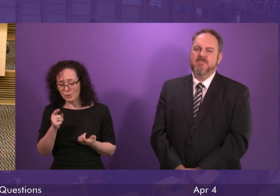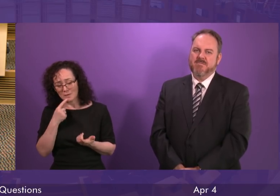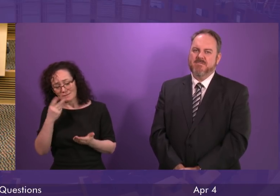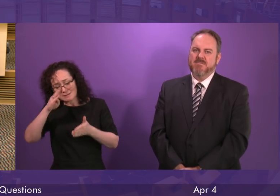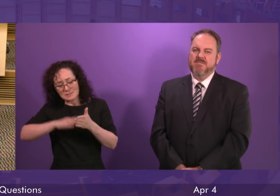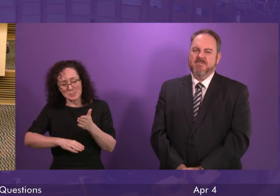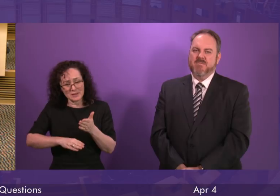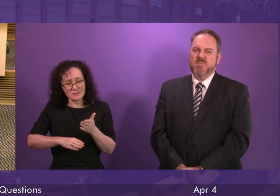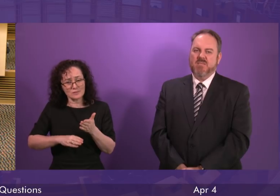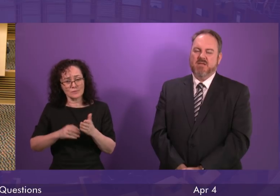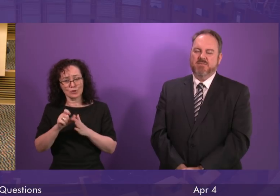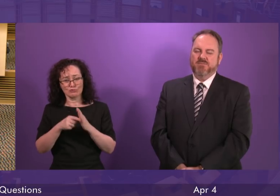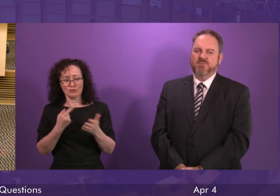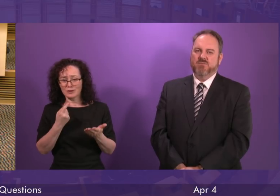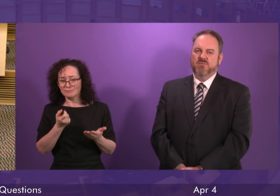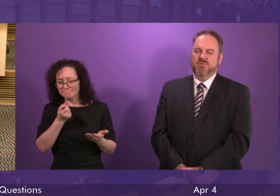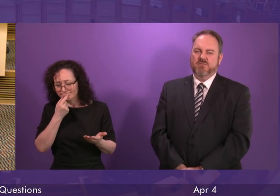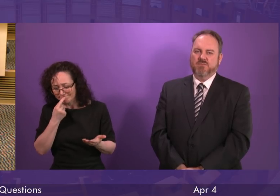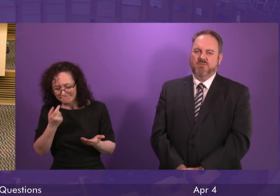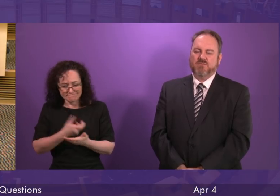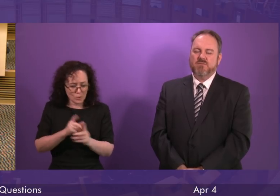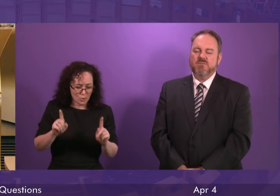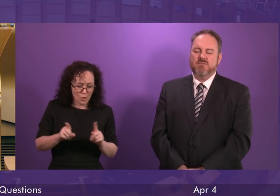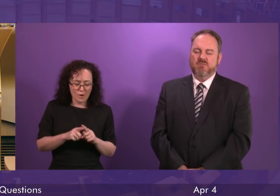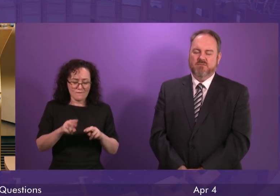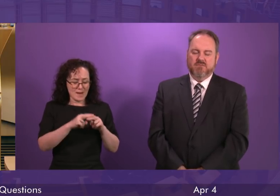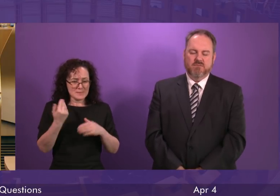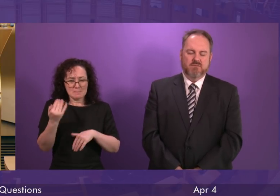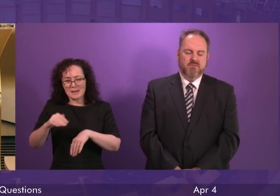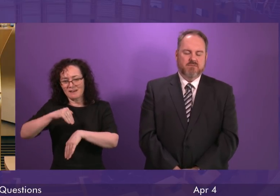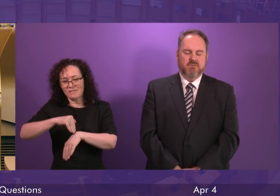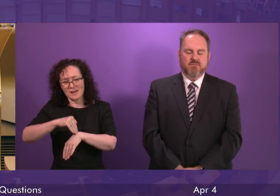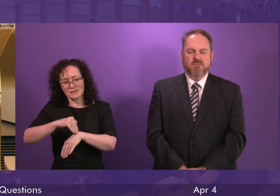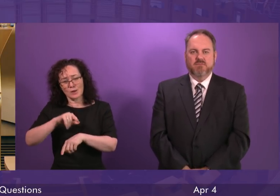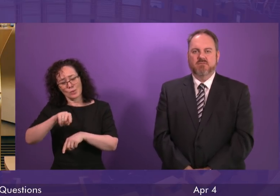and to families who have been affected by it, and often those conversations underline